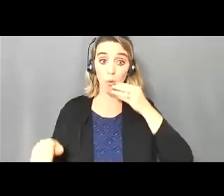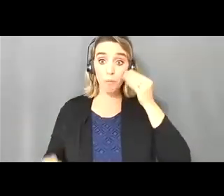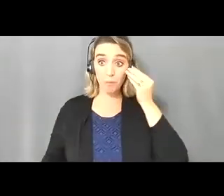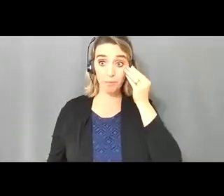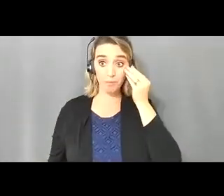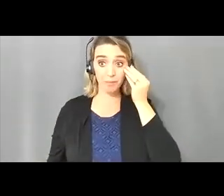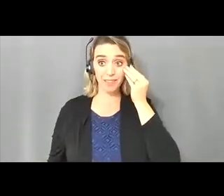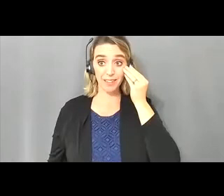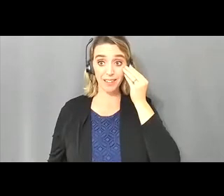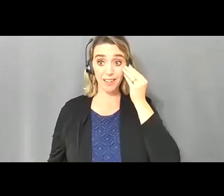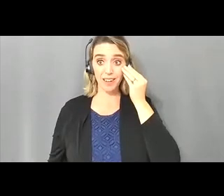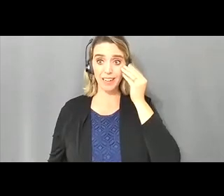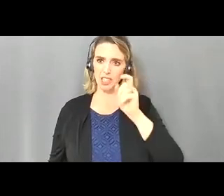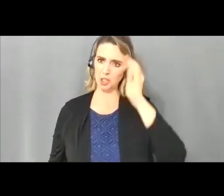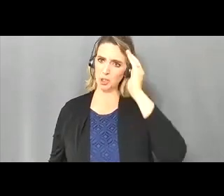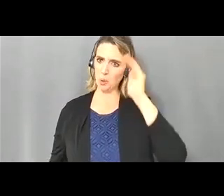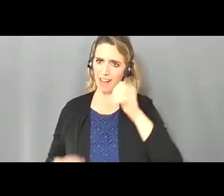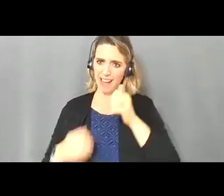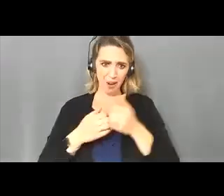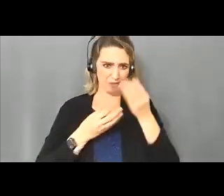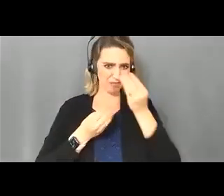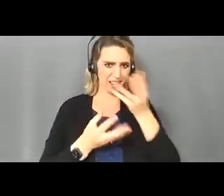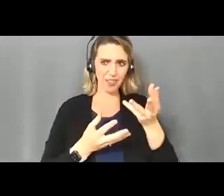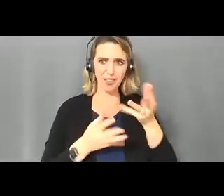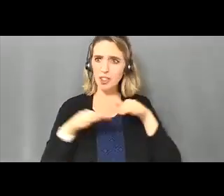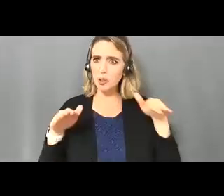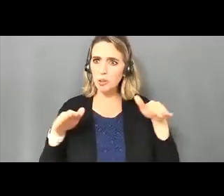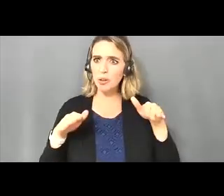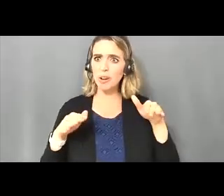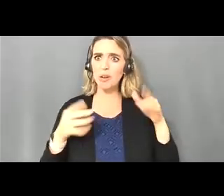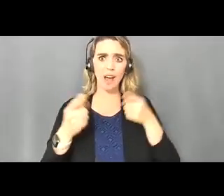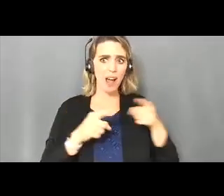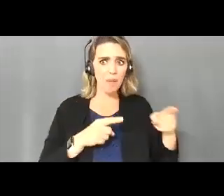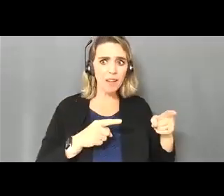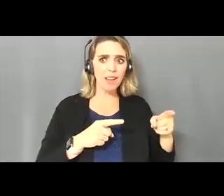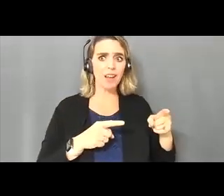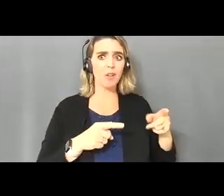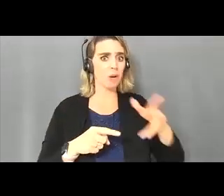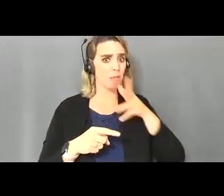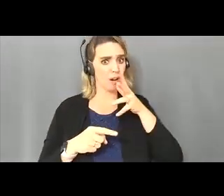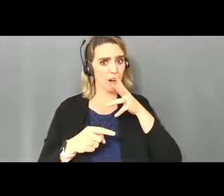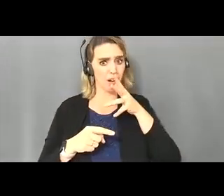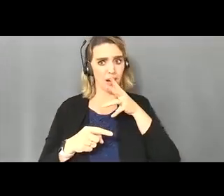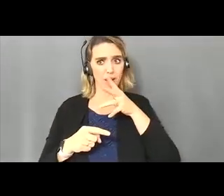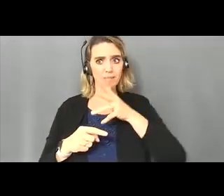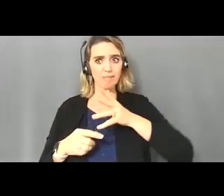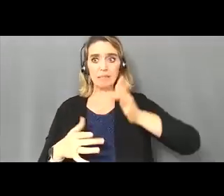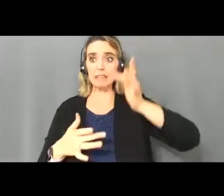And she needed to know how to talk to them, like what's gonna happen when she comes home and is suddenly bandaged up